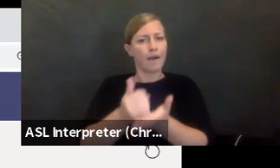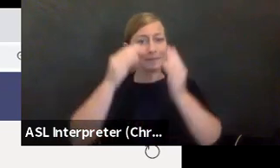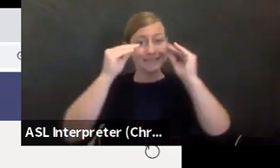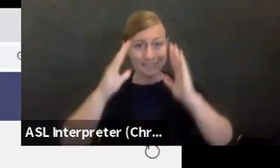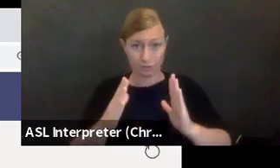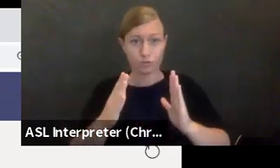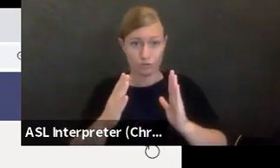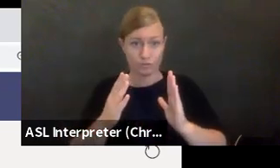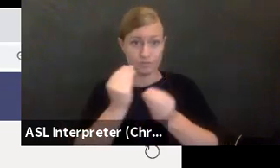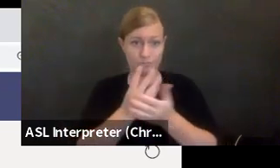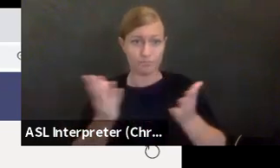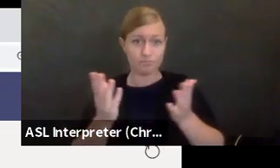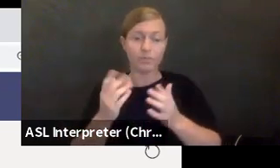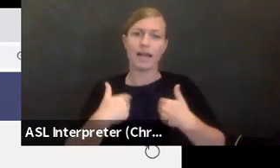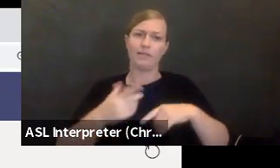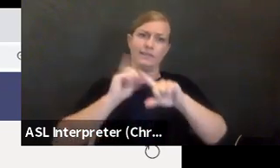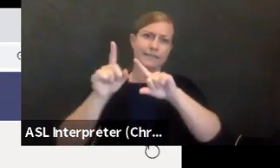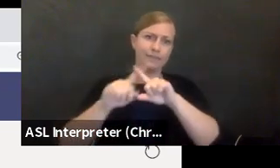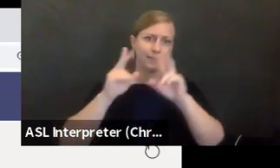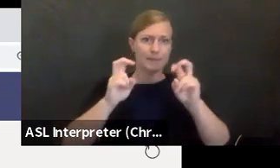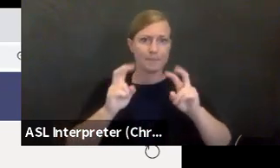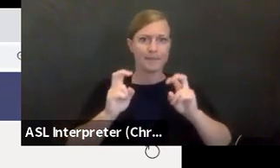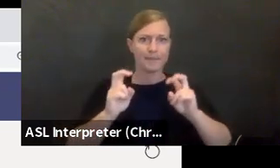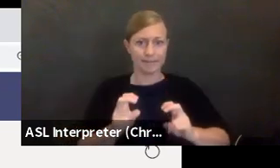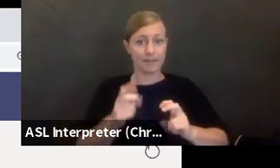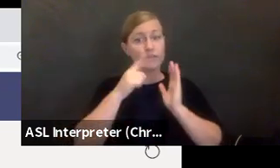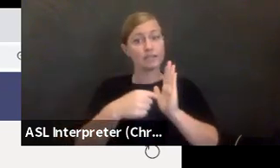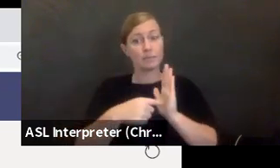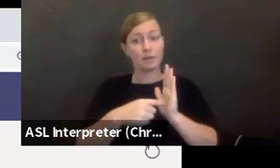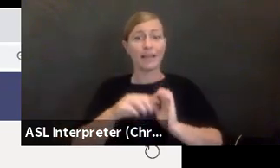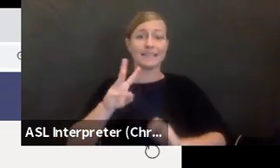and training videos created to help teachers